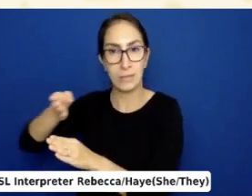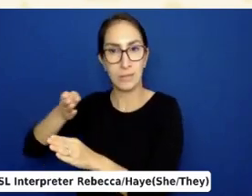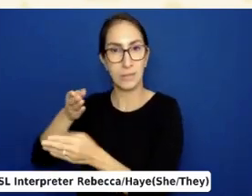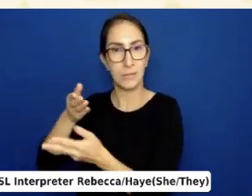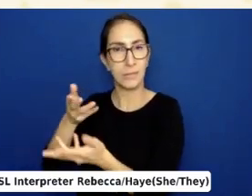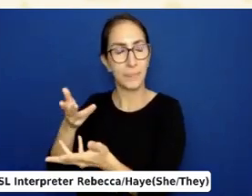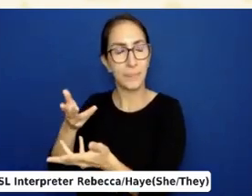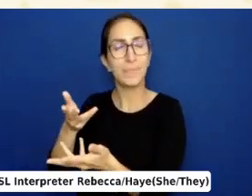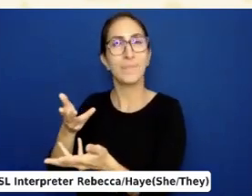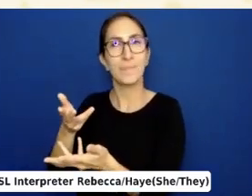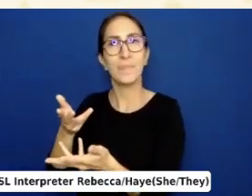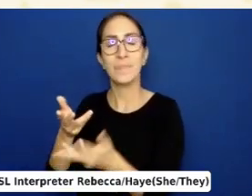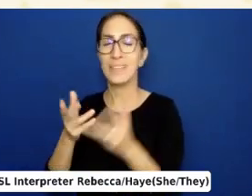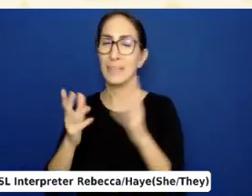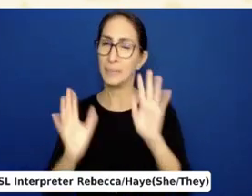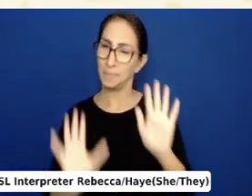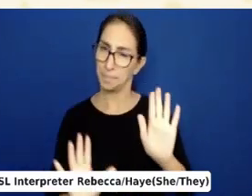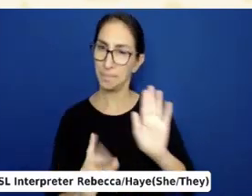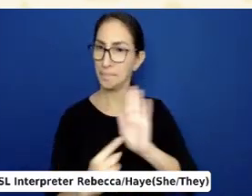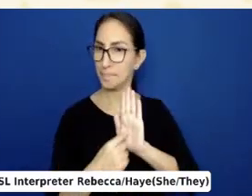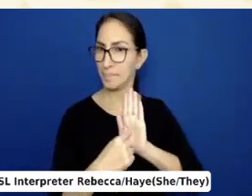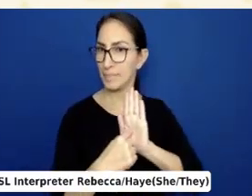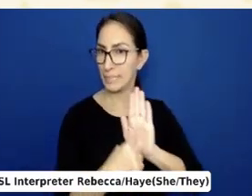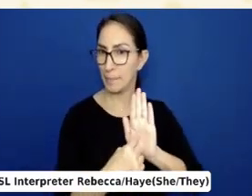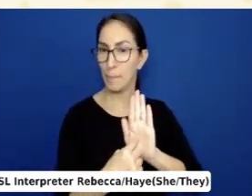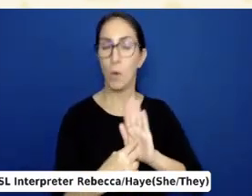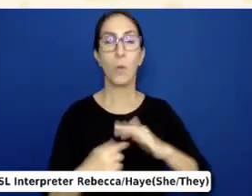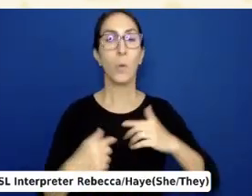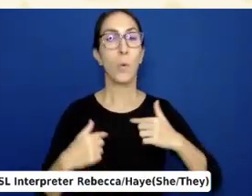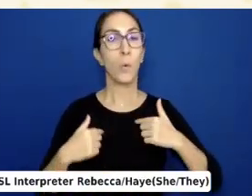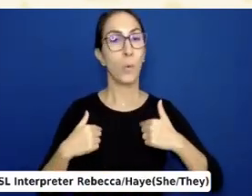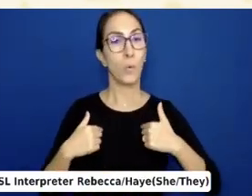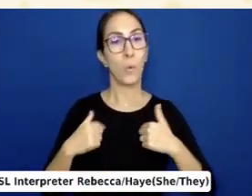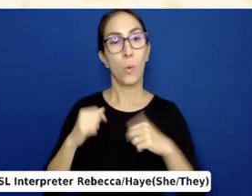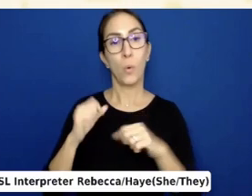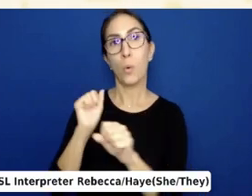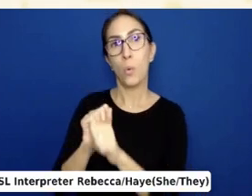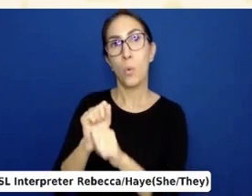For example, if you are working for a company where, usually,